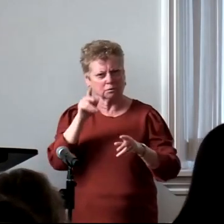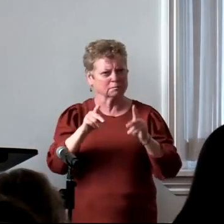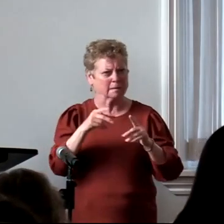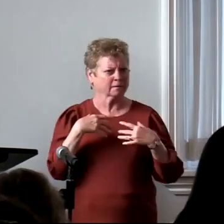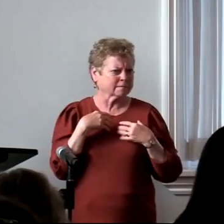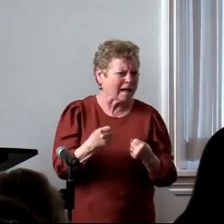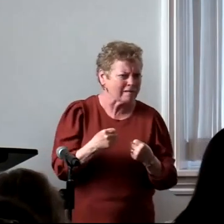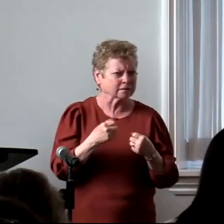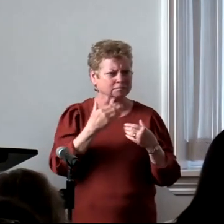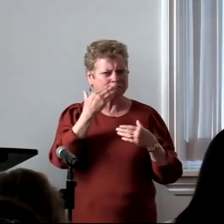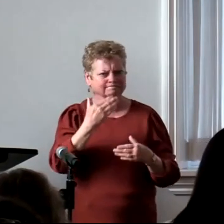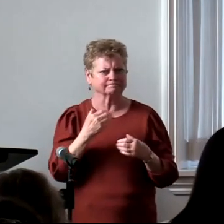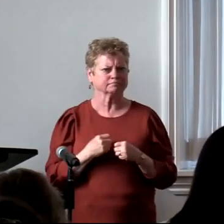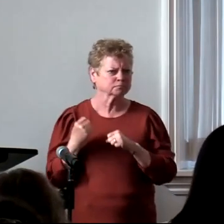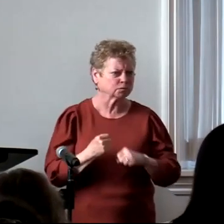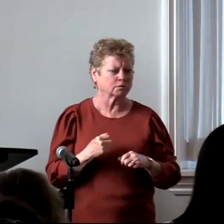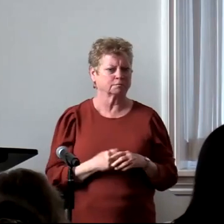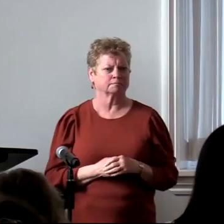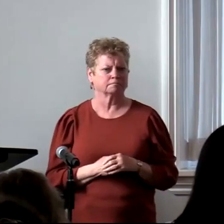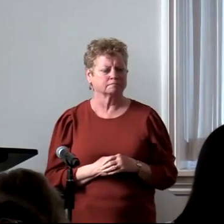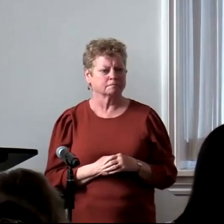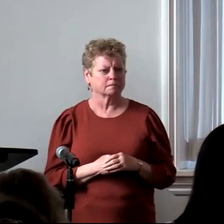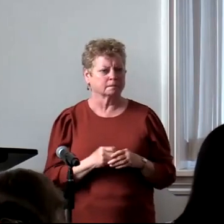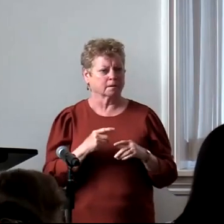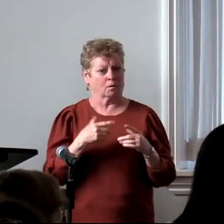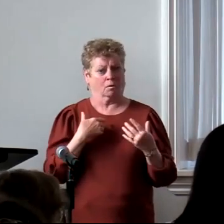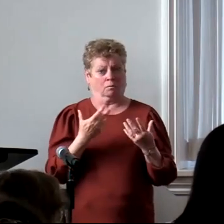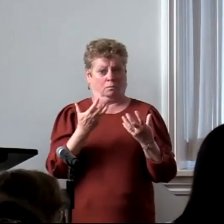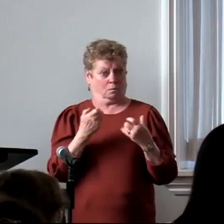This groundwork of developing an index for Nova Scotia